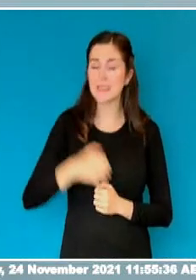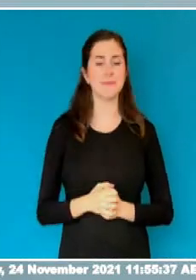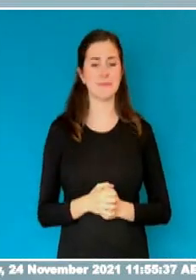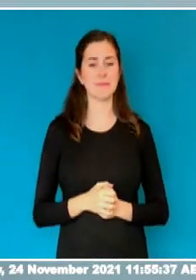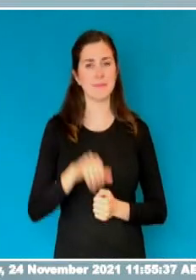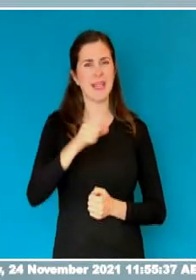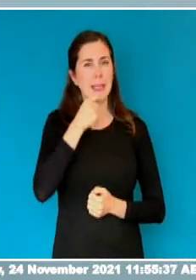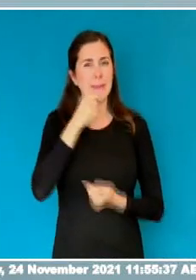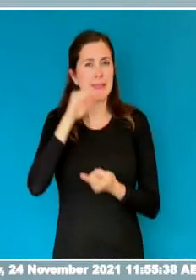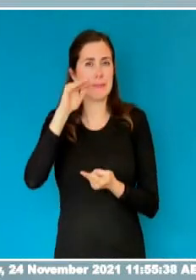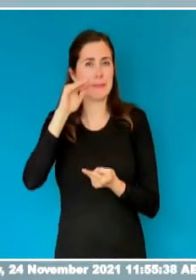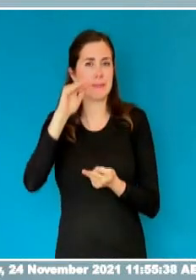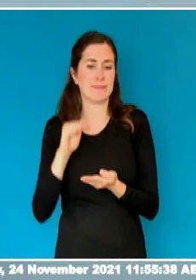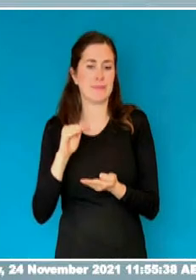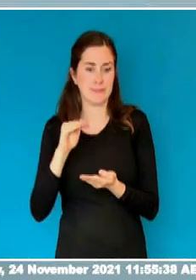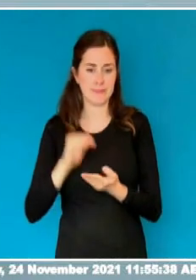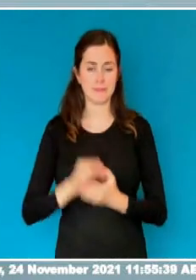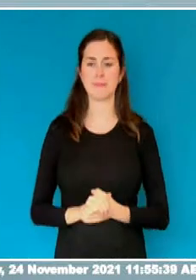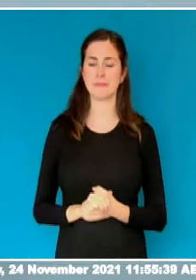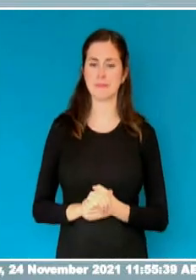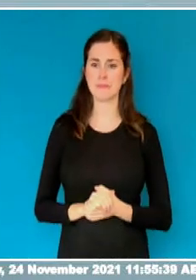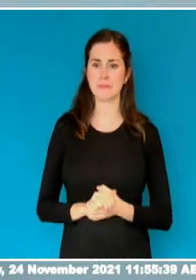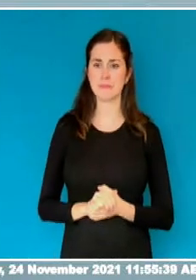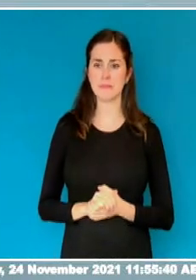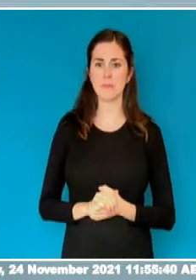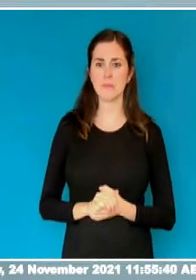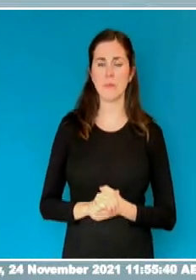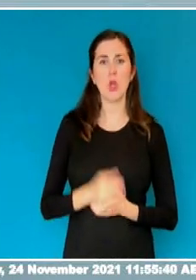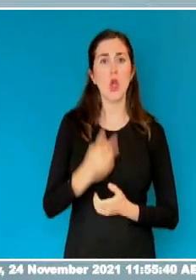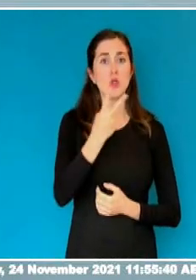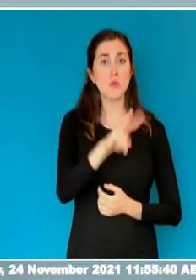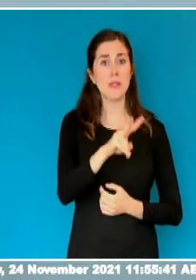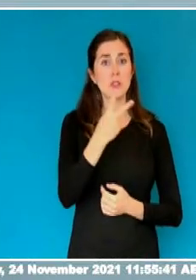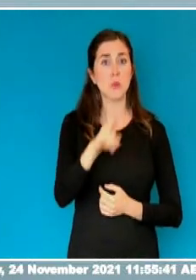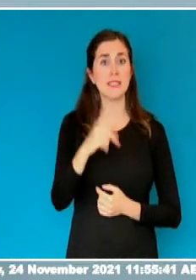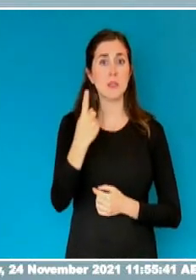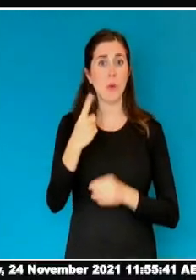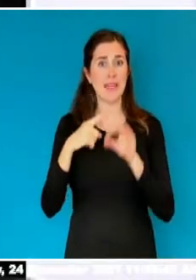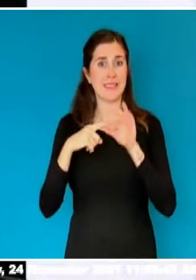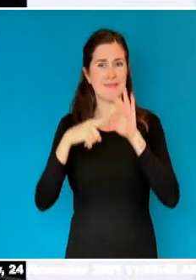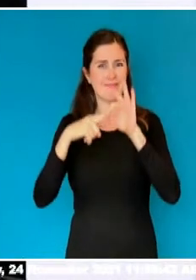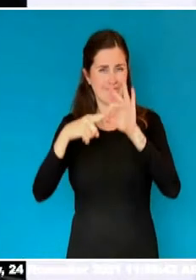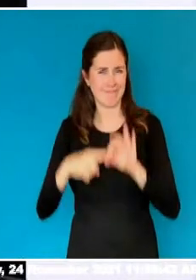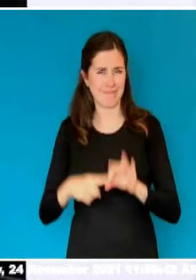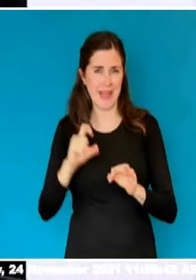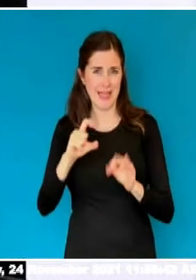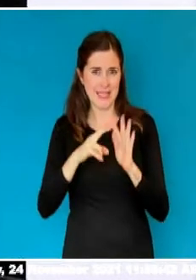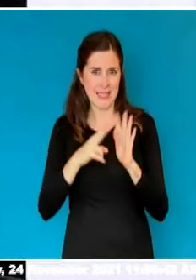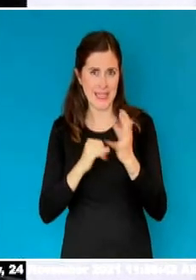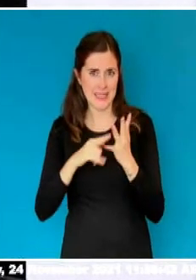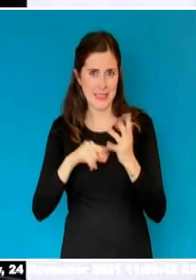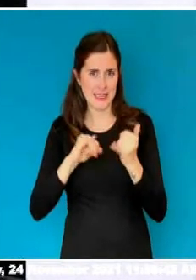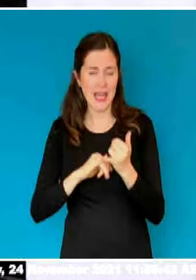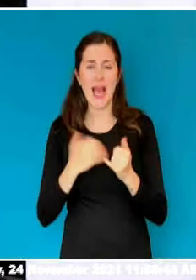In the 2021 census it was 254 employees or